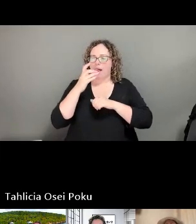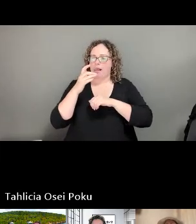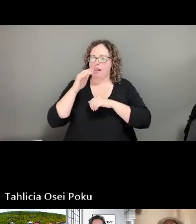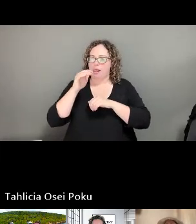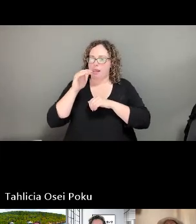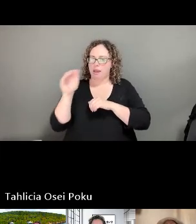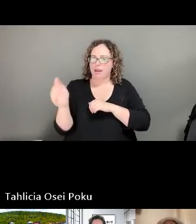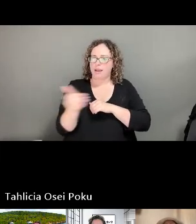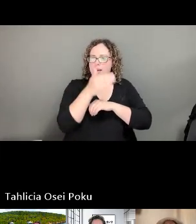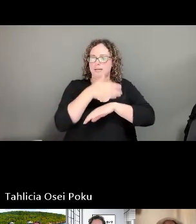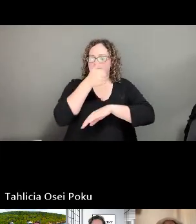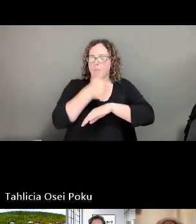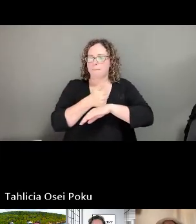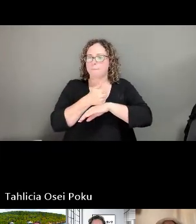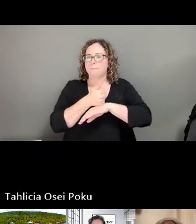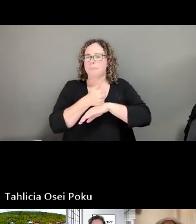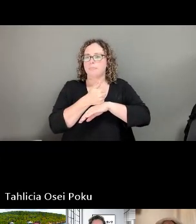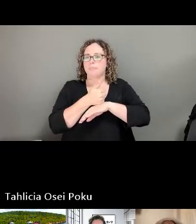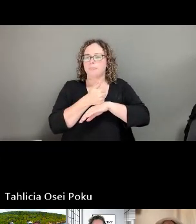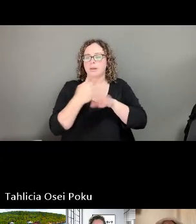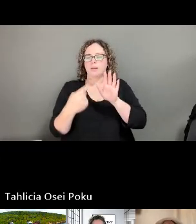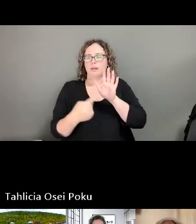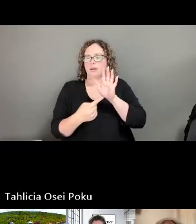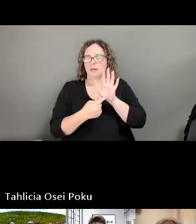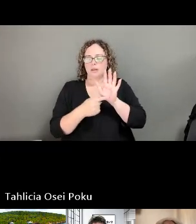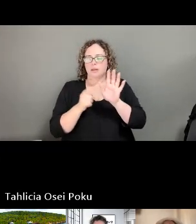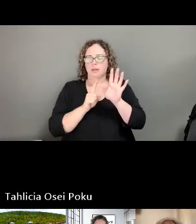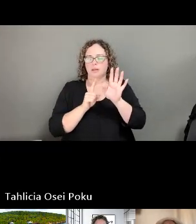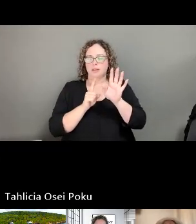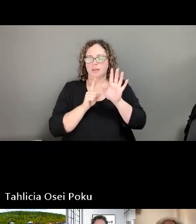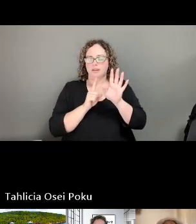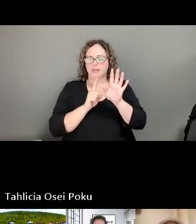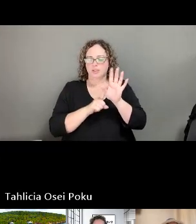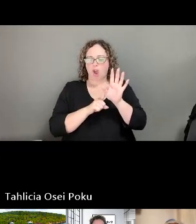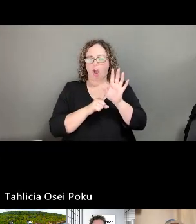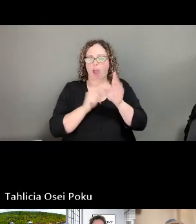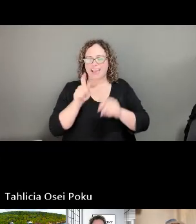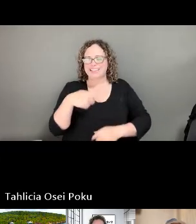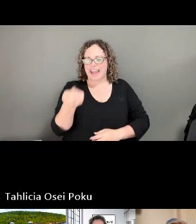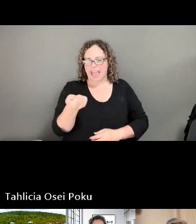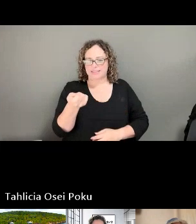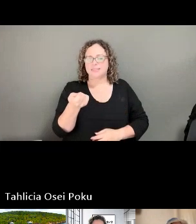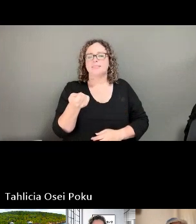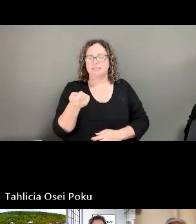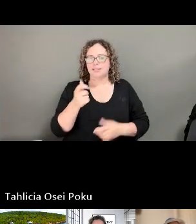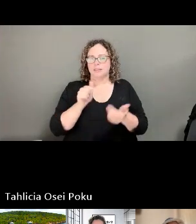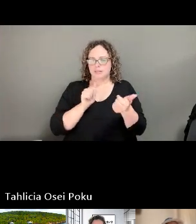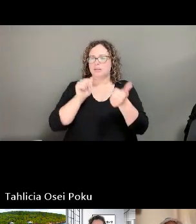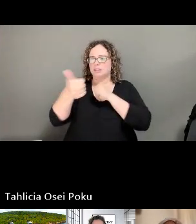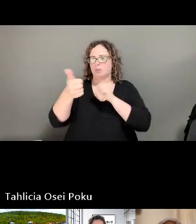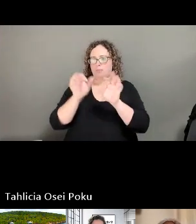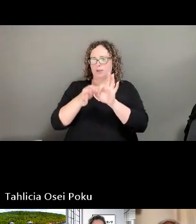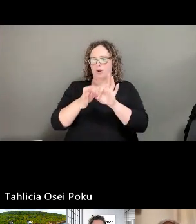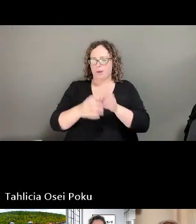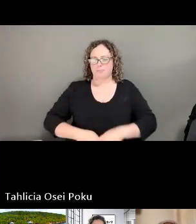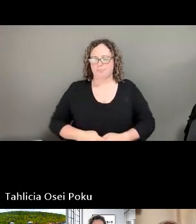Hi. Who's next? Ty is next. Okay. I will bring up, presentation.